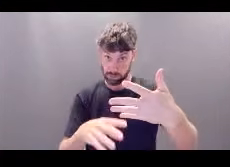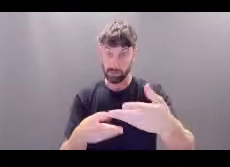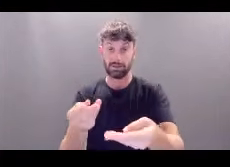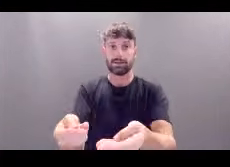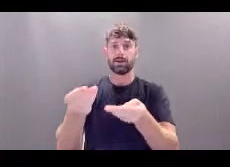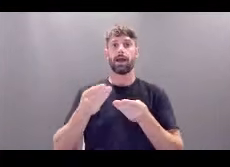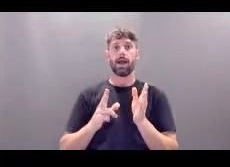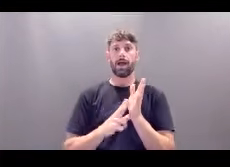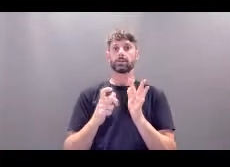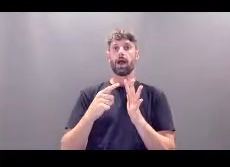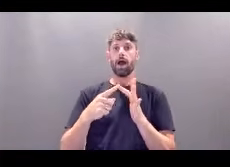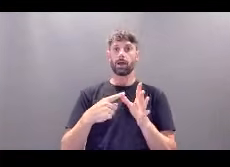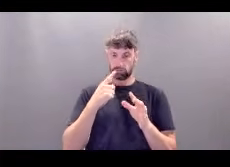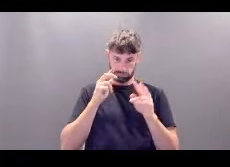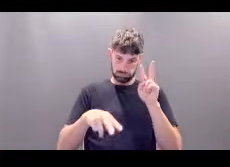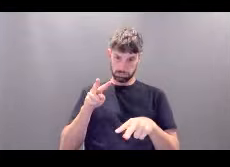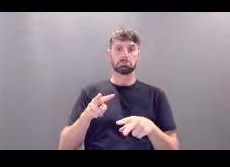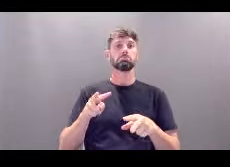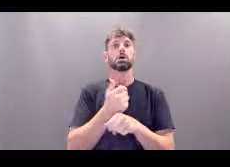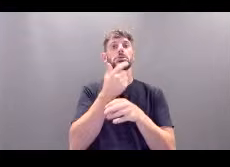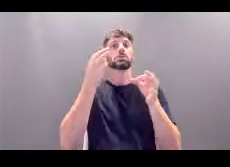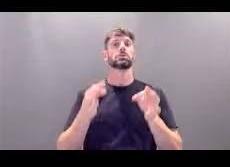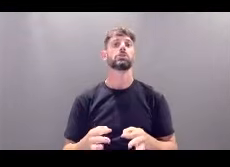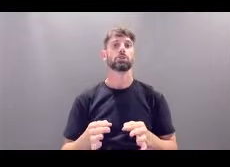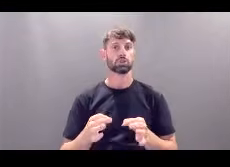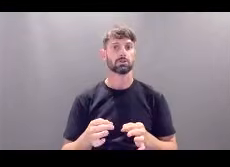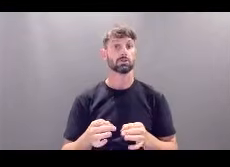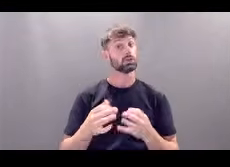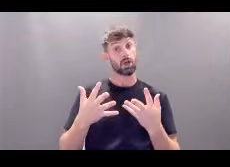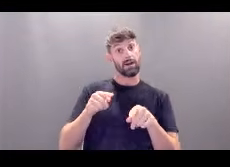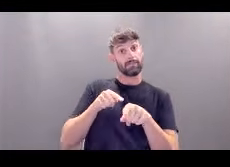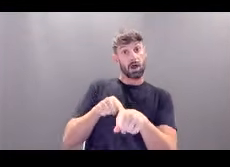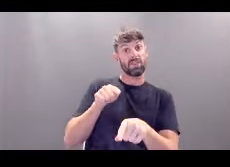And using these templates ensures the NDIA has all of